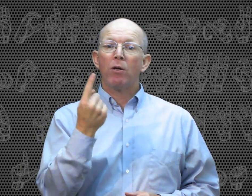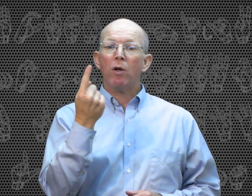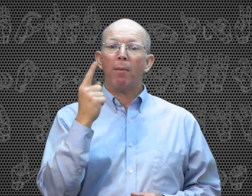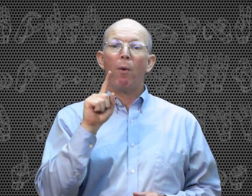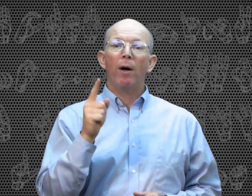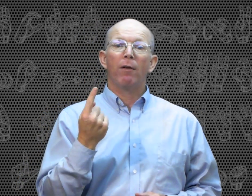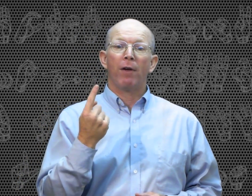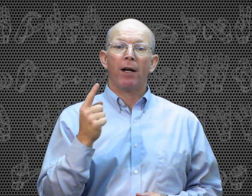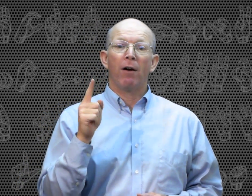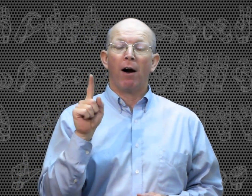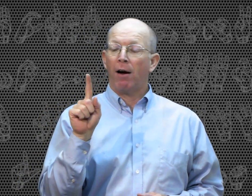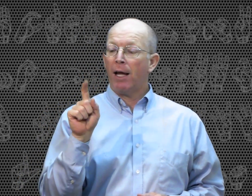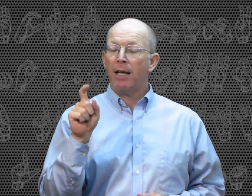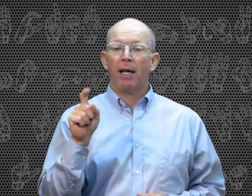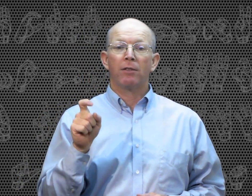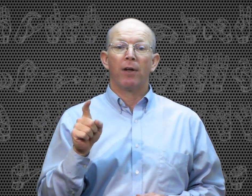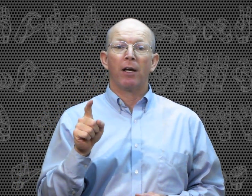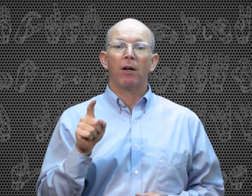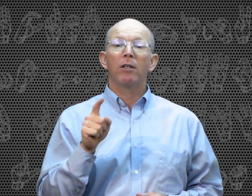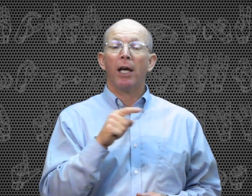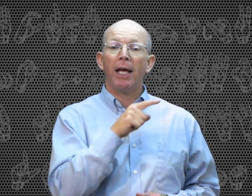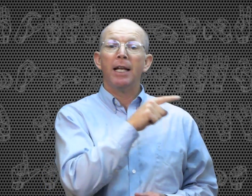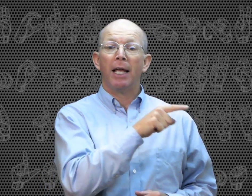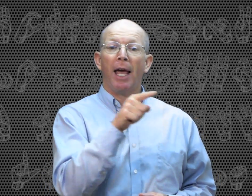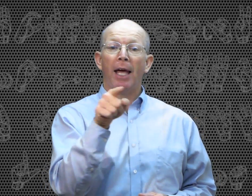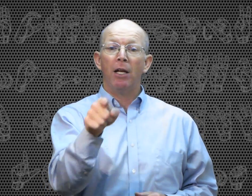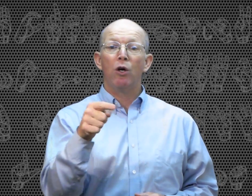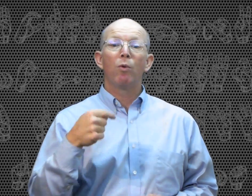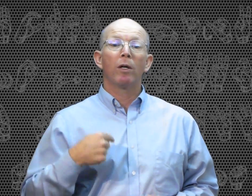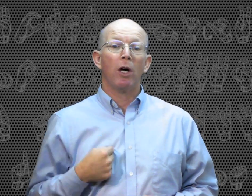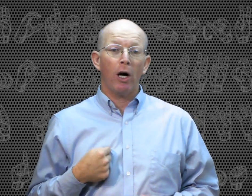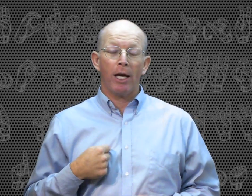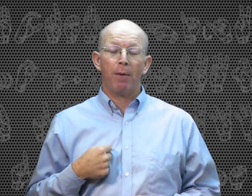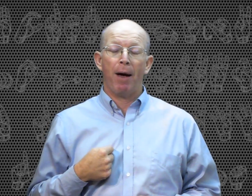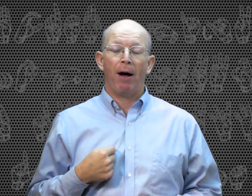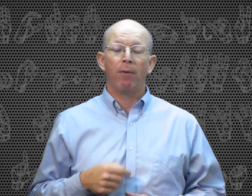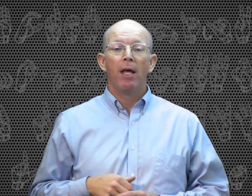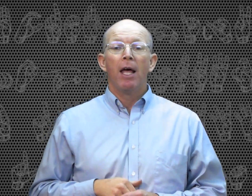So we use our pointer finger, our index finger to indicate who we are talking about.